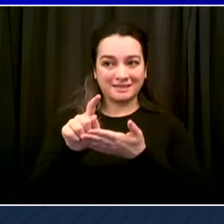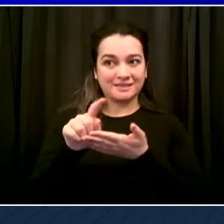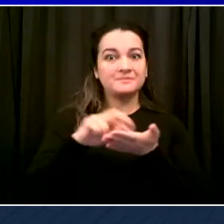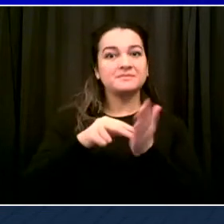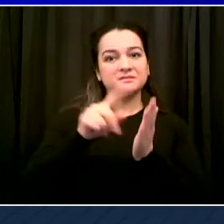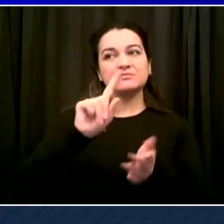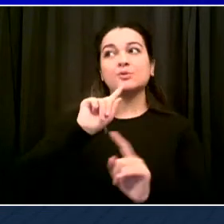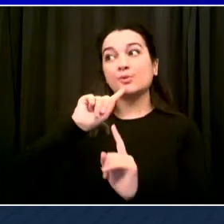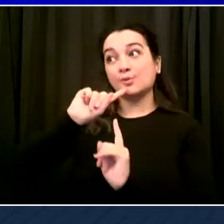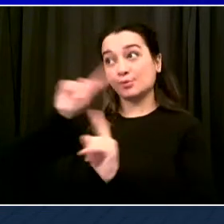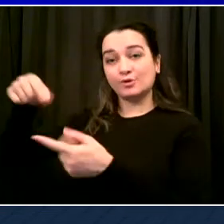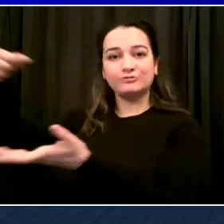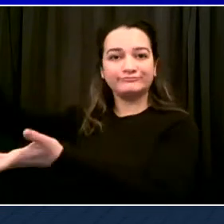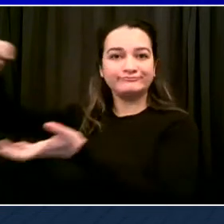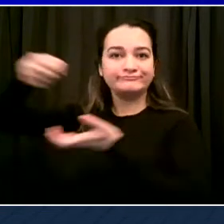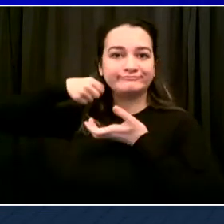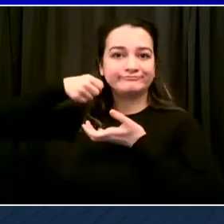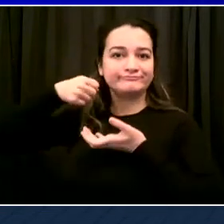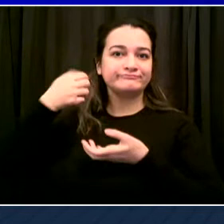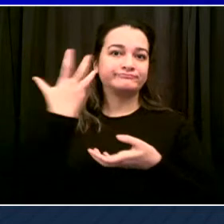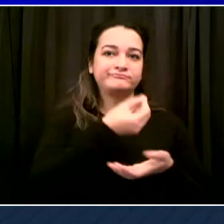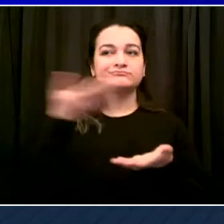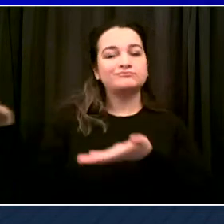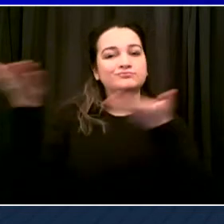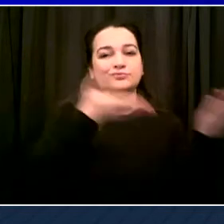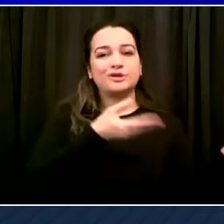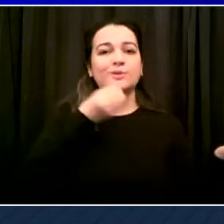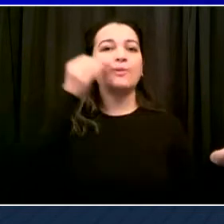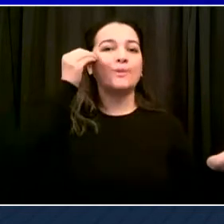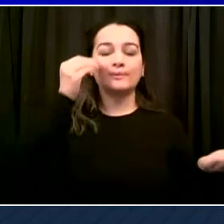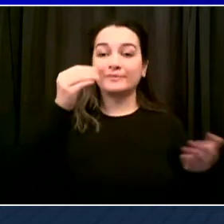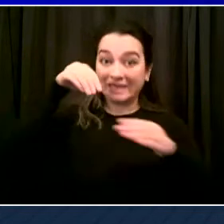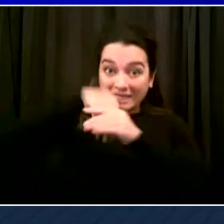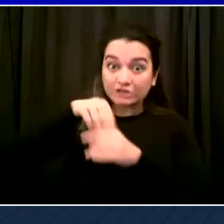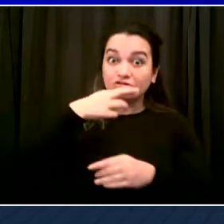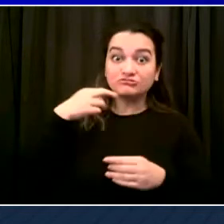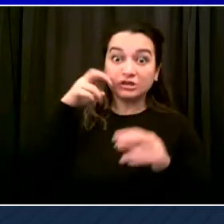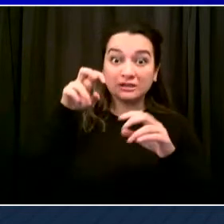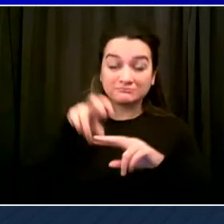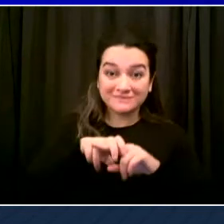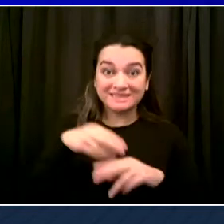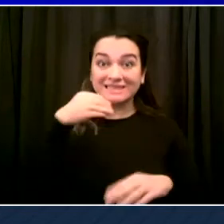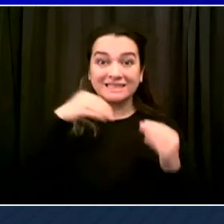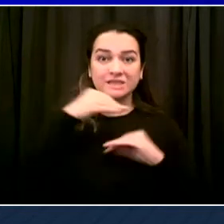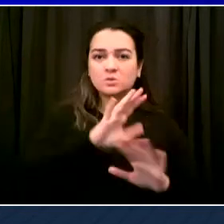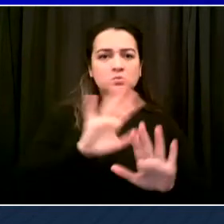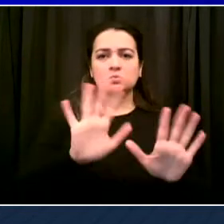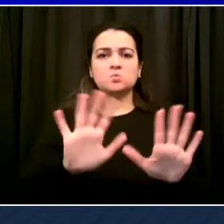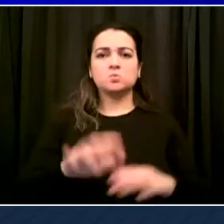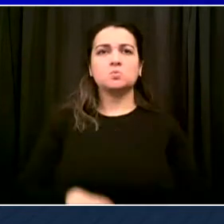TO THANK THE OWNER, AND THE